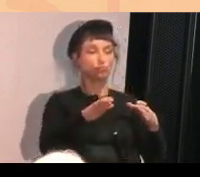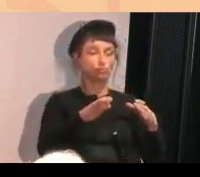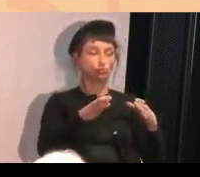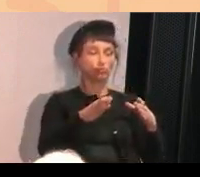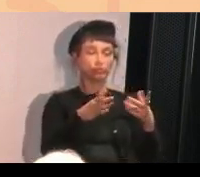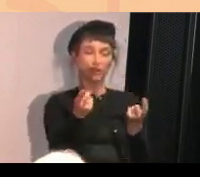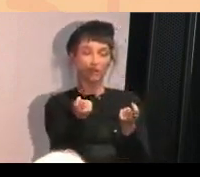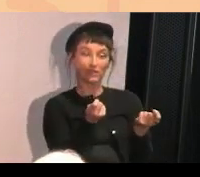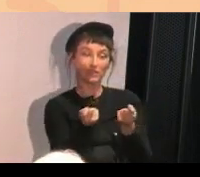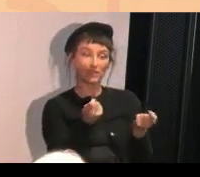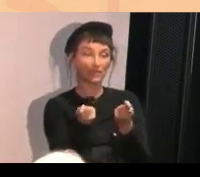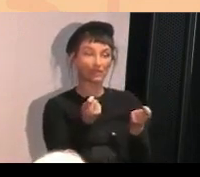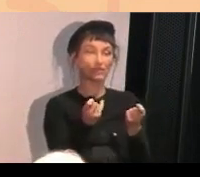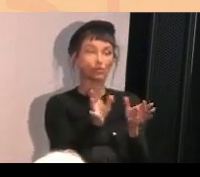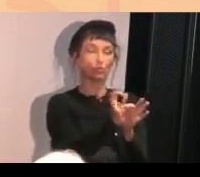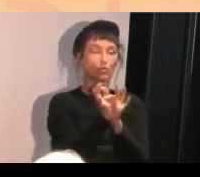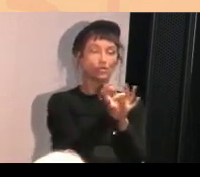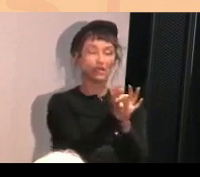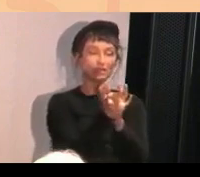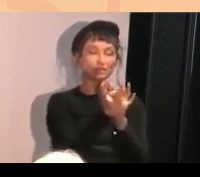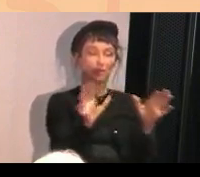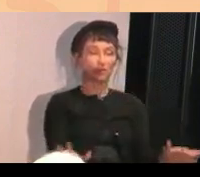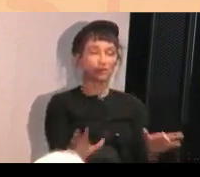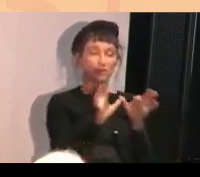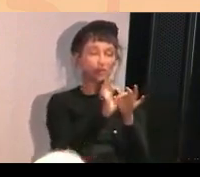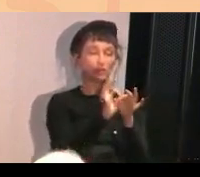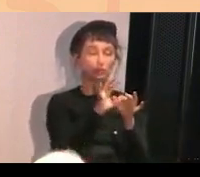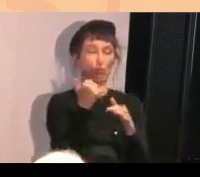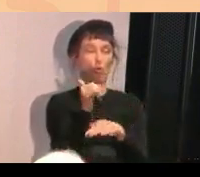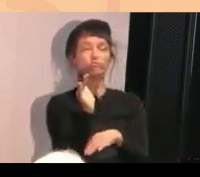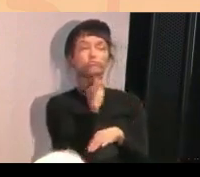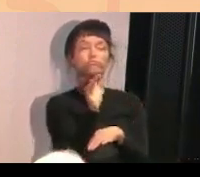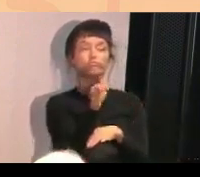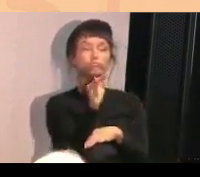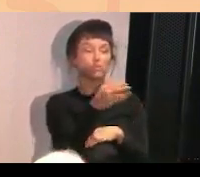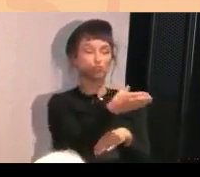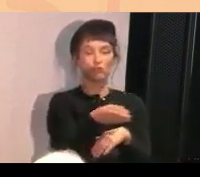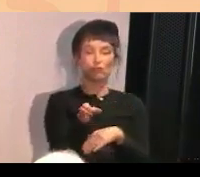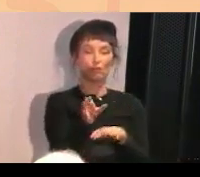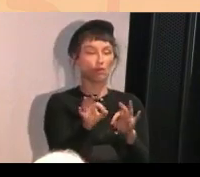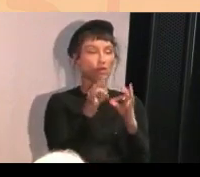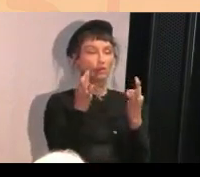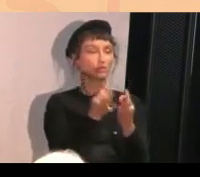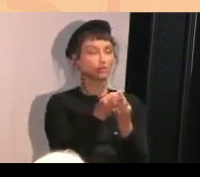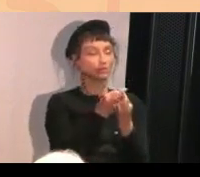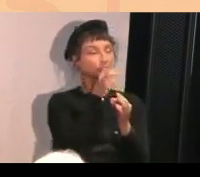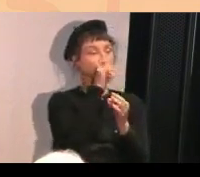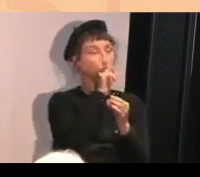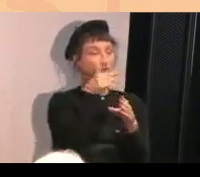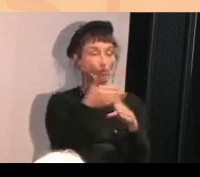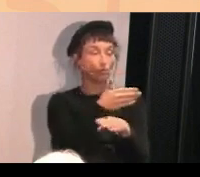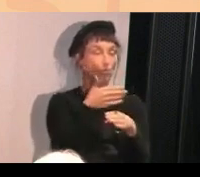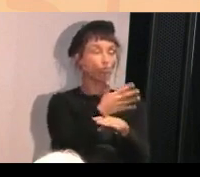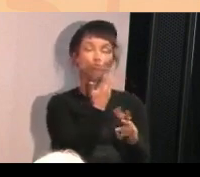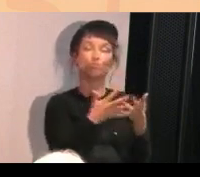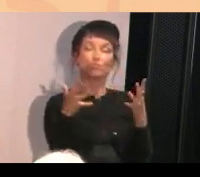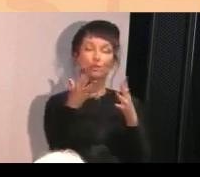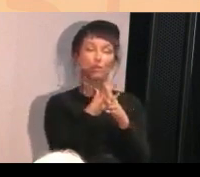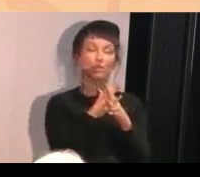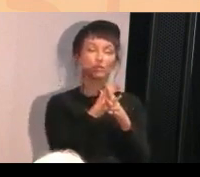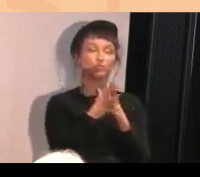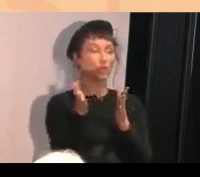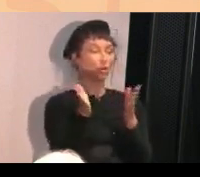coordinator connector or go-to referral agency which could work both ways acting as a portal to